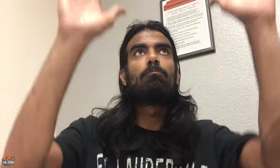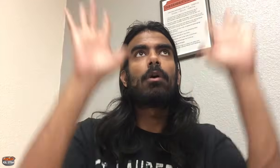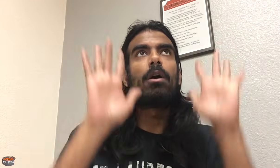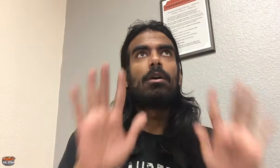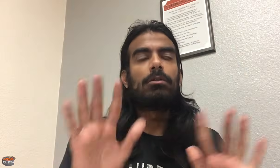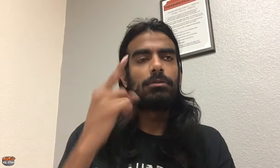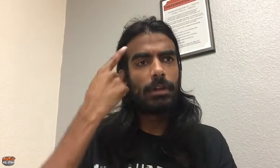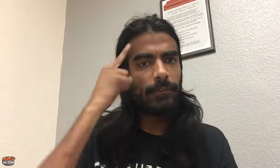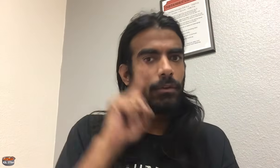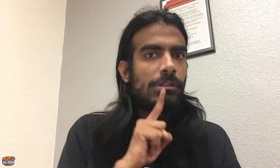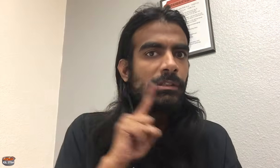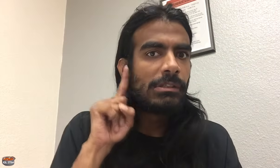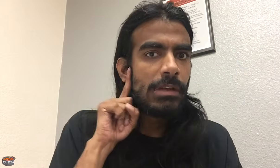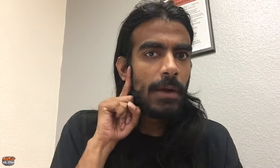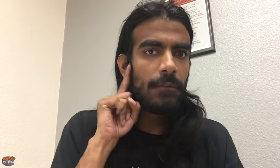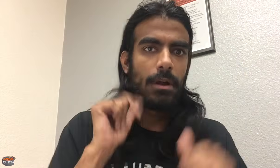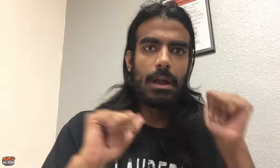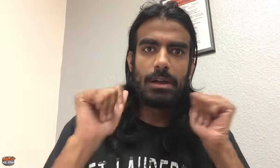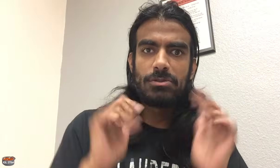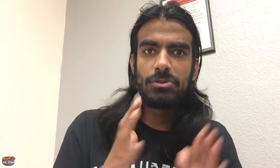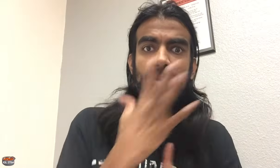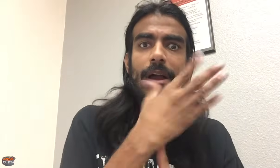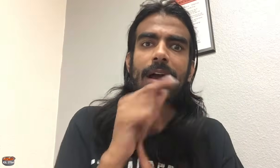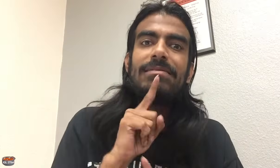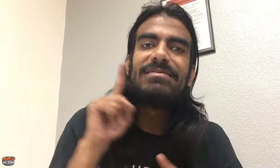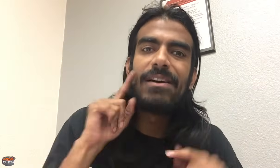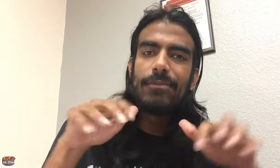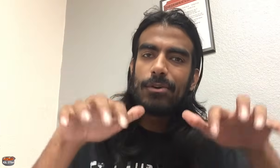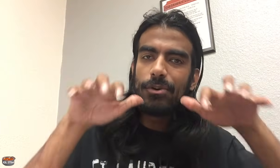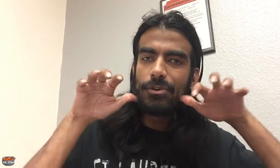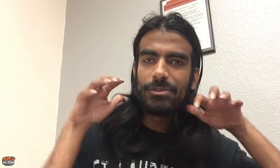and there was no sound. It was amazing for Deaf actors